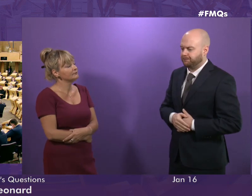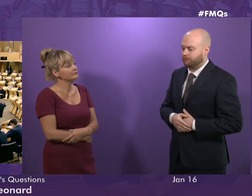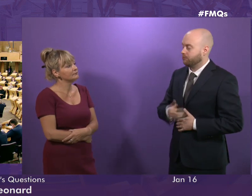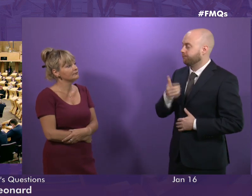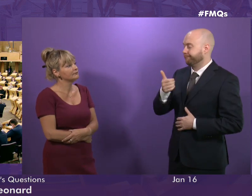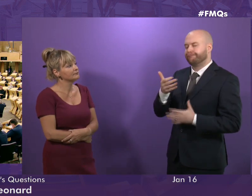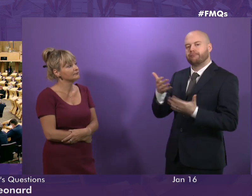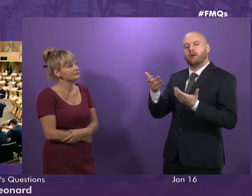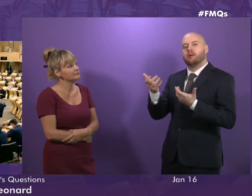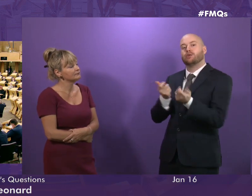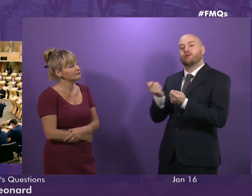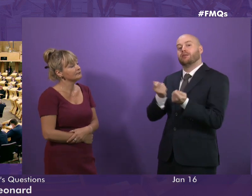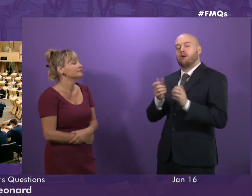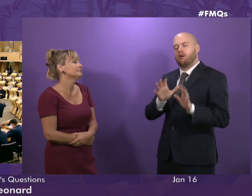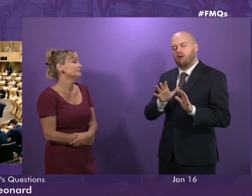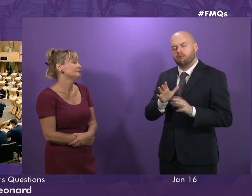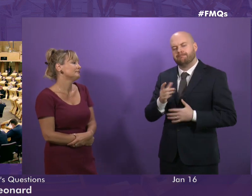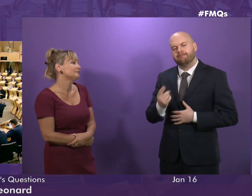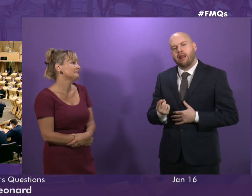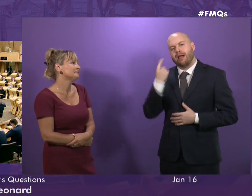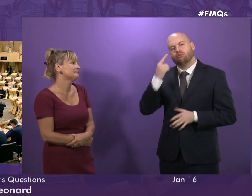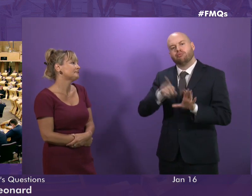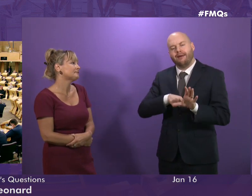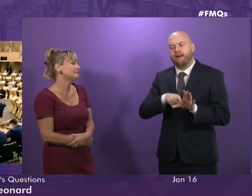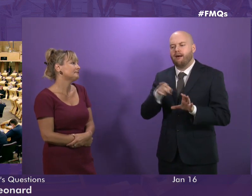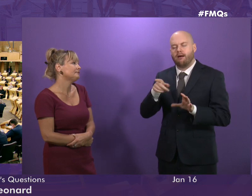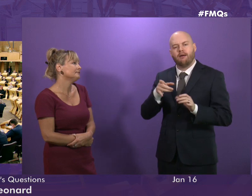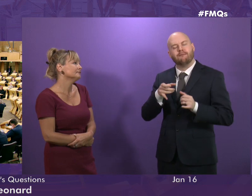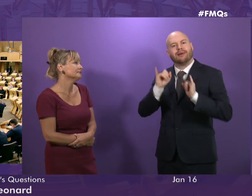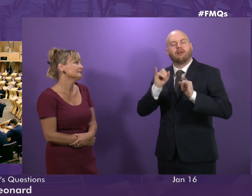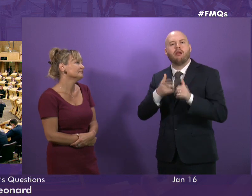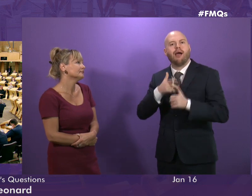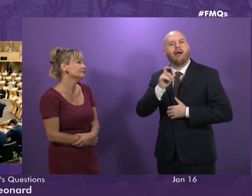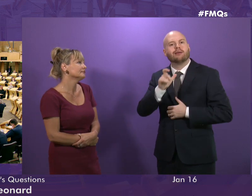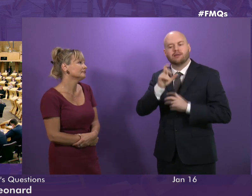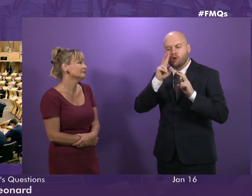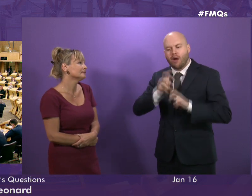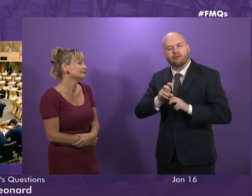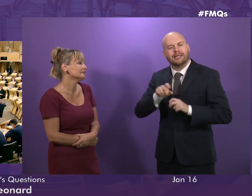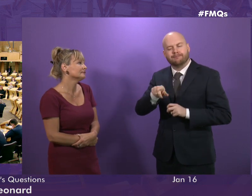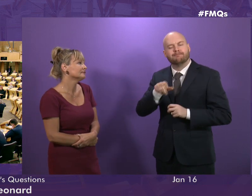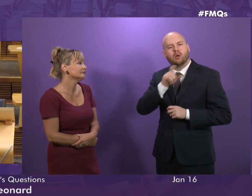Last year, the fatal accident inquiry into the death of Allan Marshall found that his